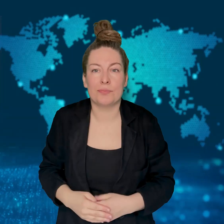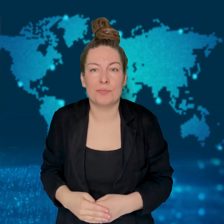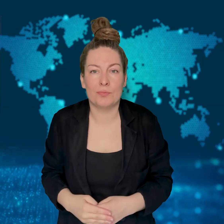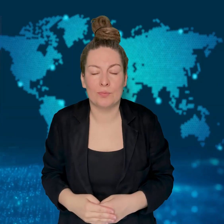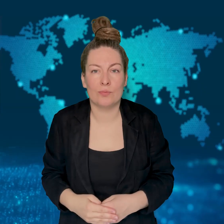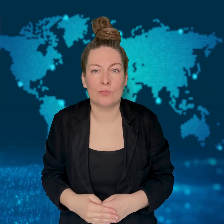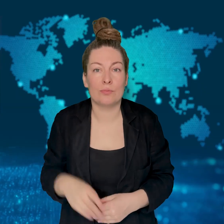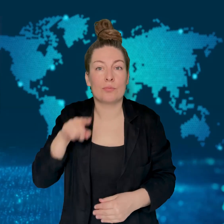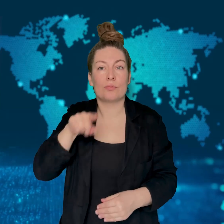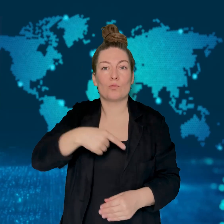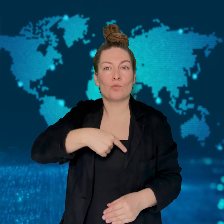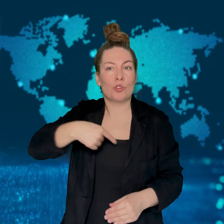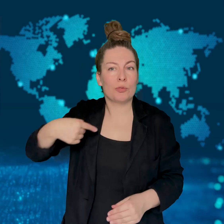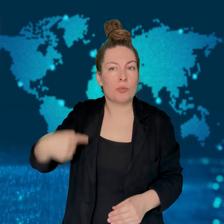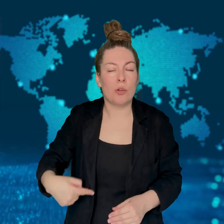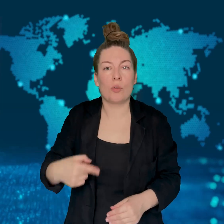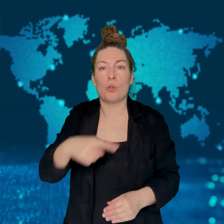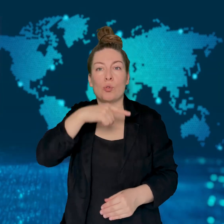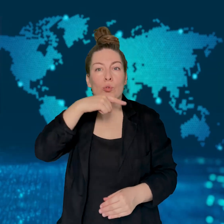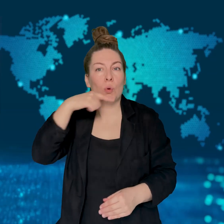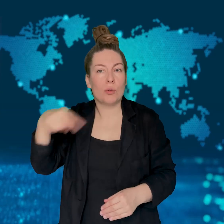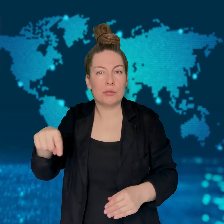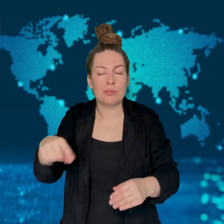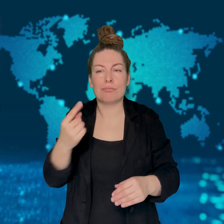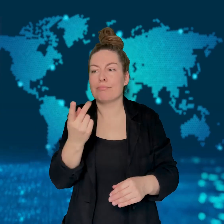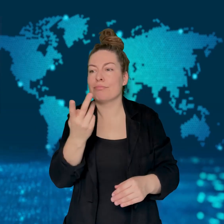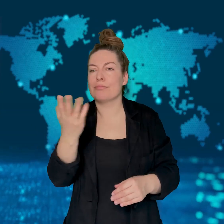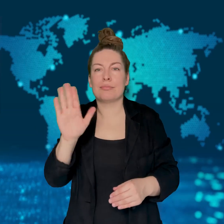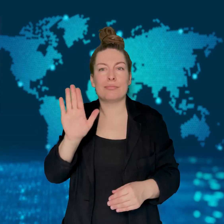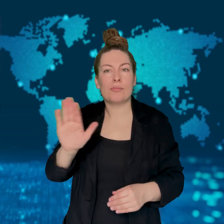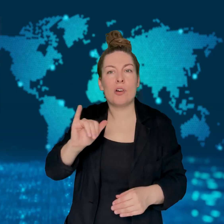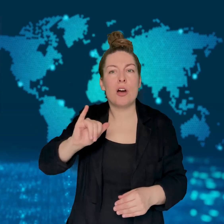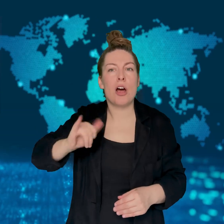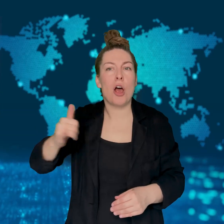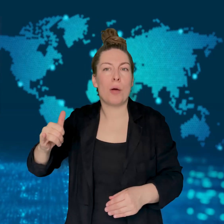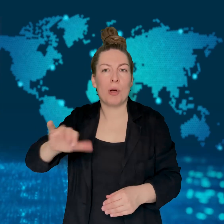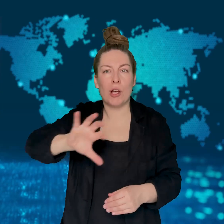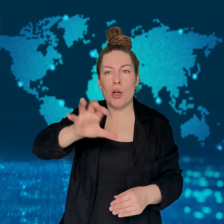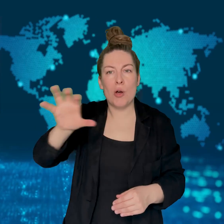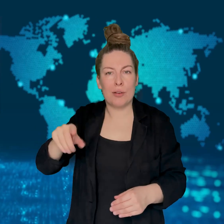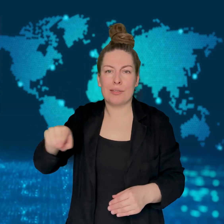With this attack, it appears Israel did not want to